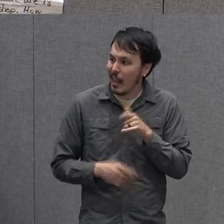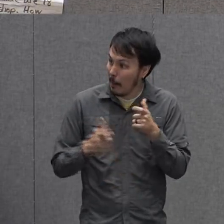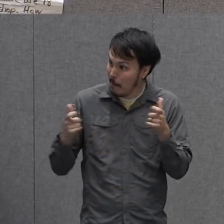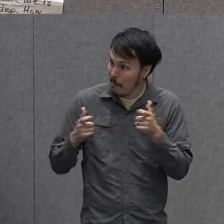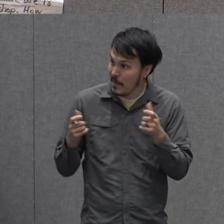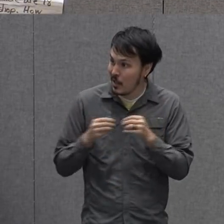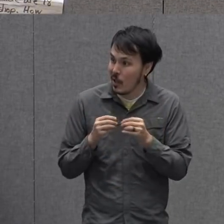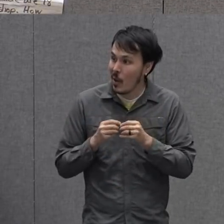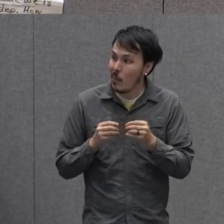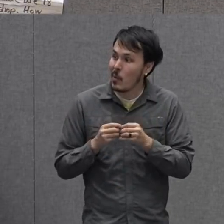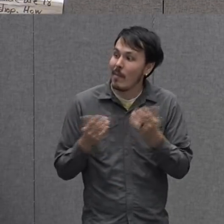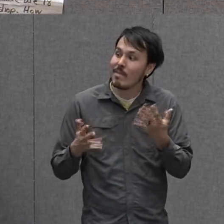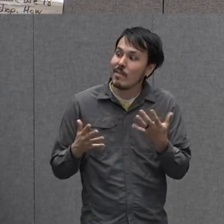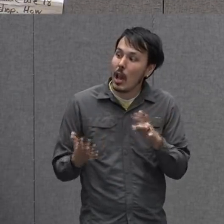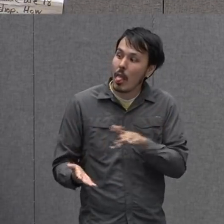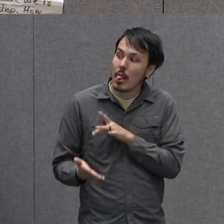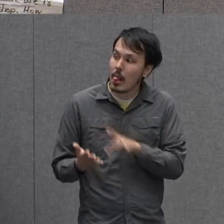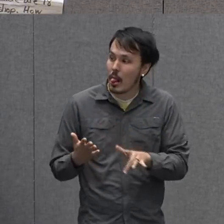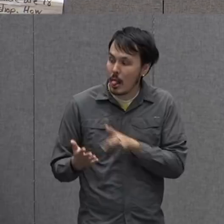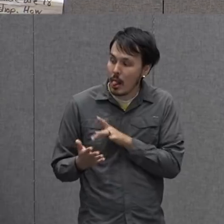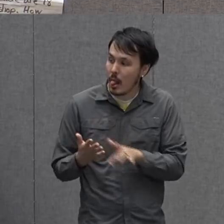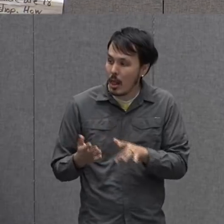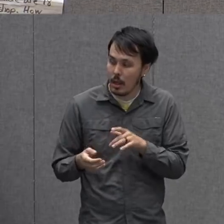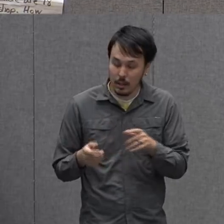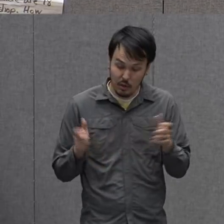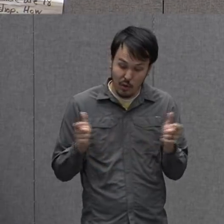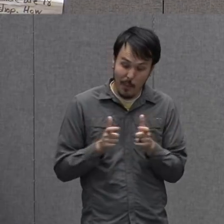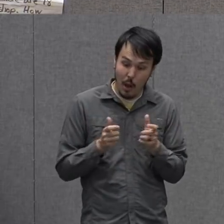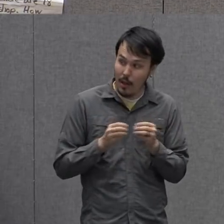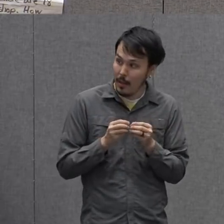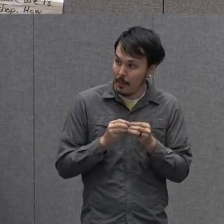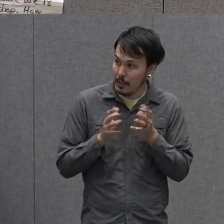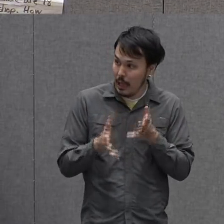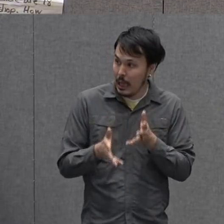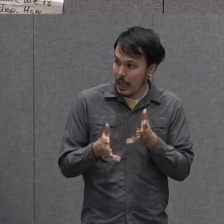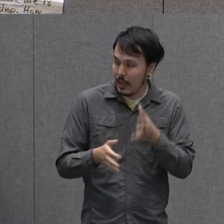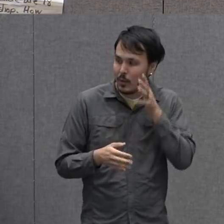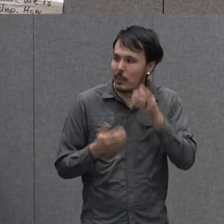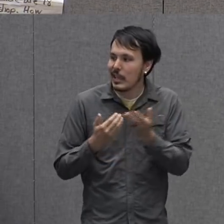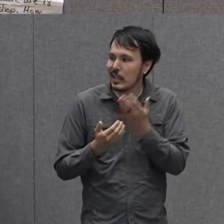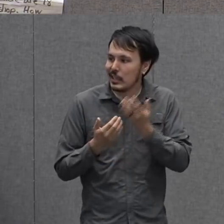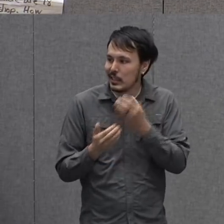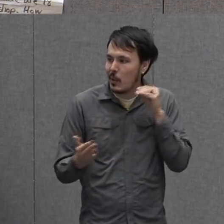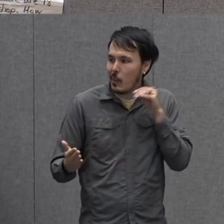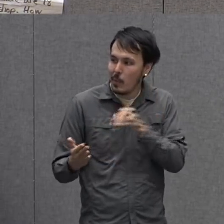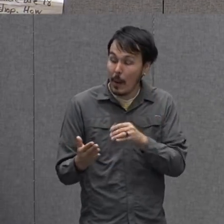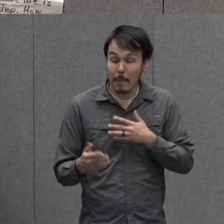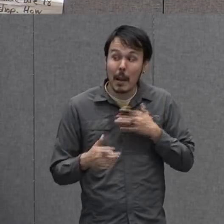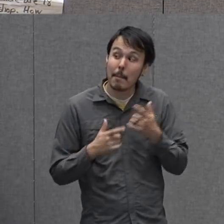outta the way, then the little numbers are gonna be a little easier to place. So I think I'm gonna put my biggest number